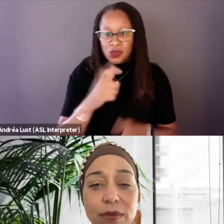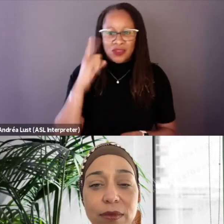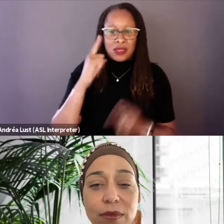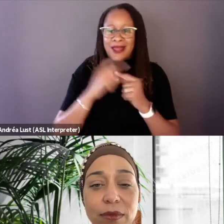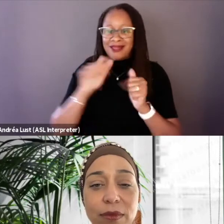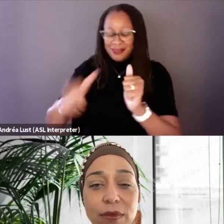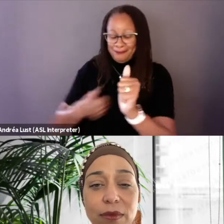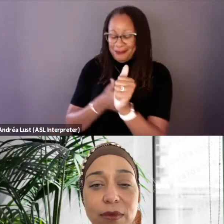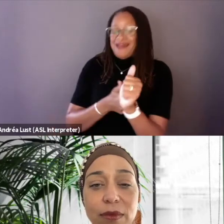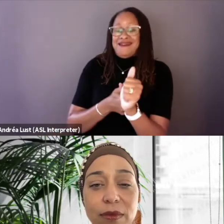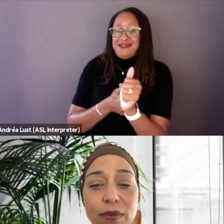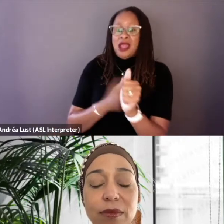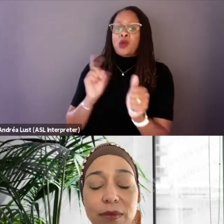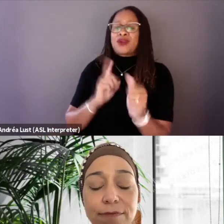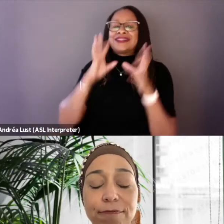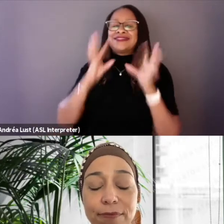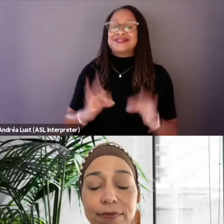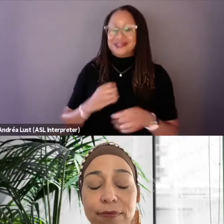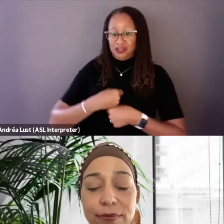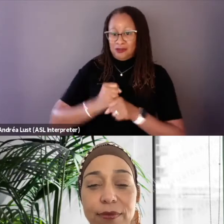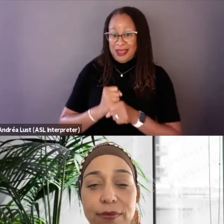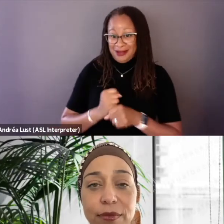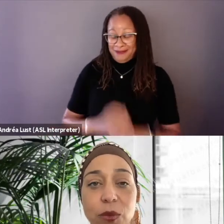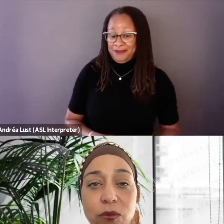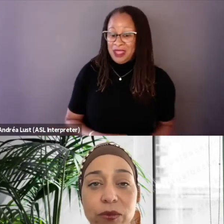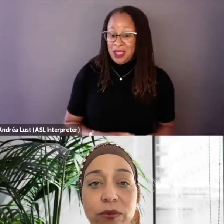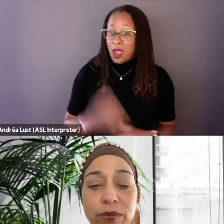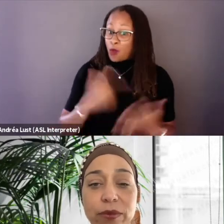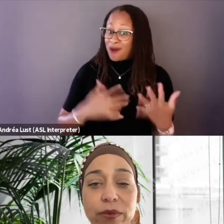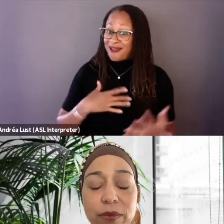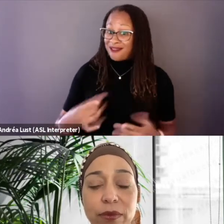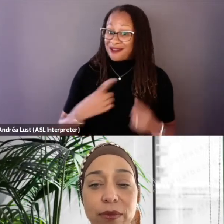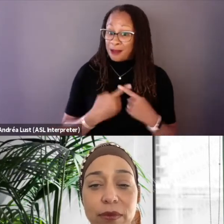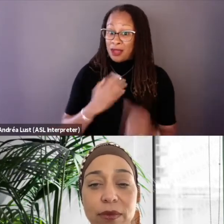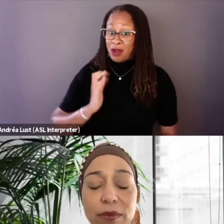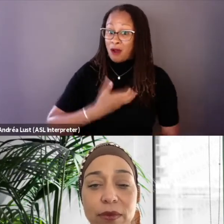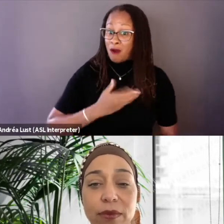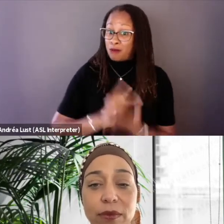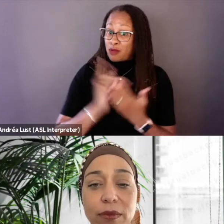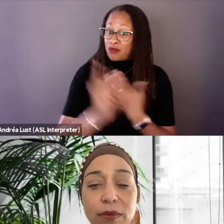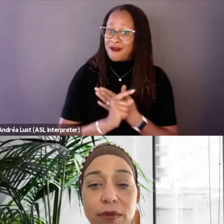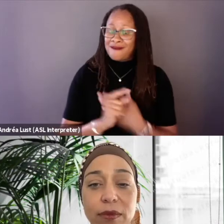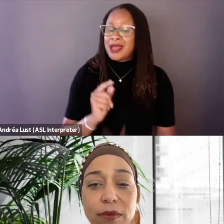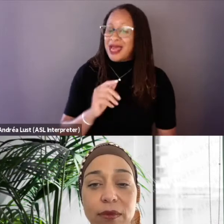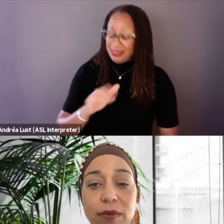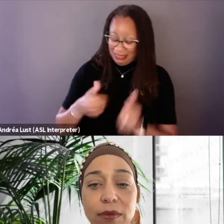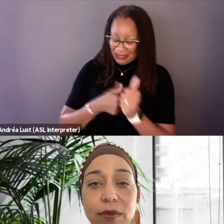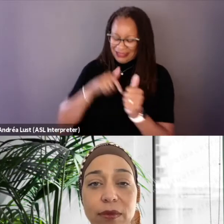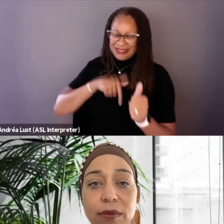where decisions are made, you know, and what I like about Amend, is like that back part of the justice system and how important it is.